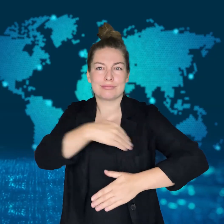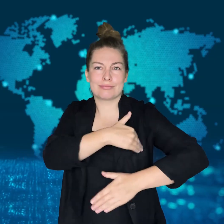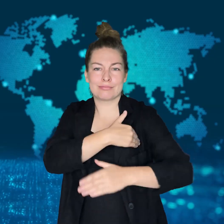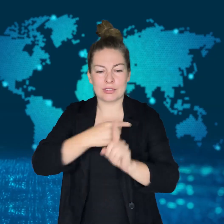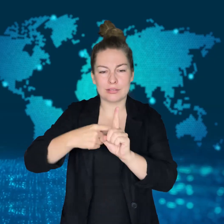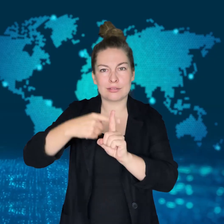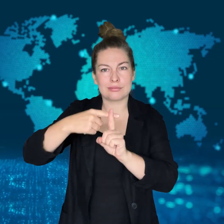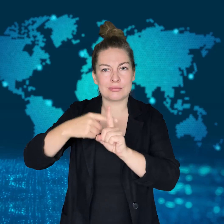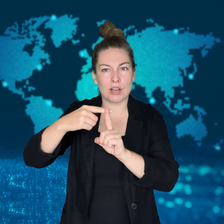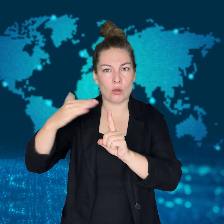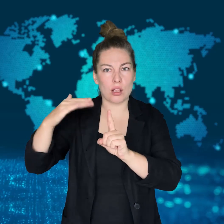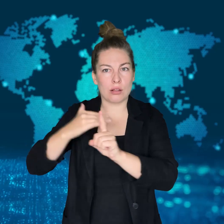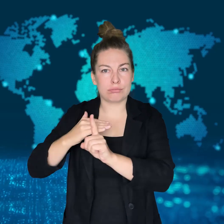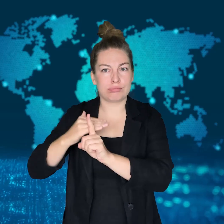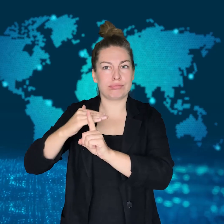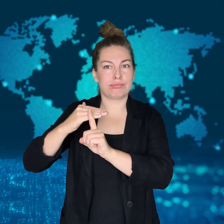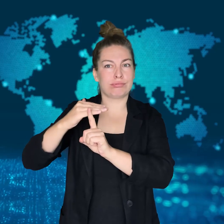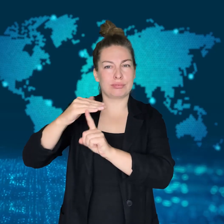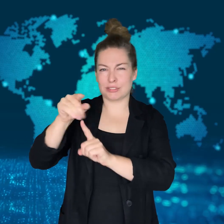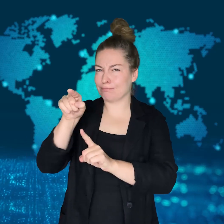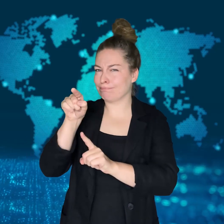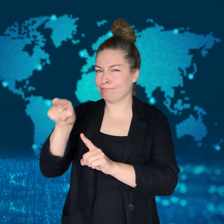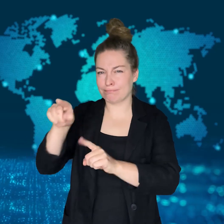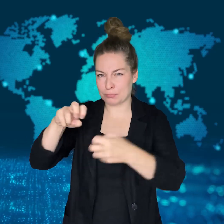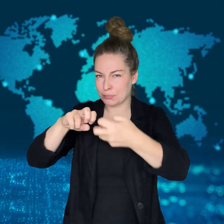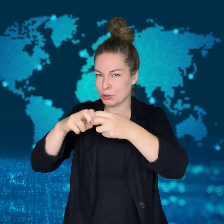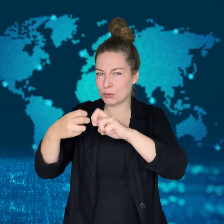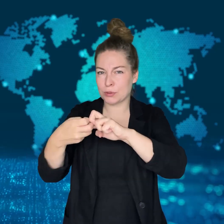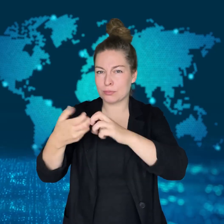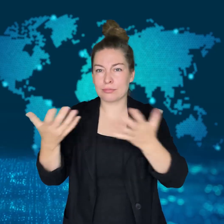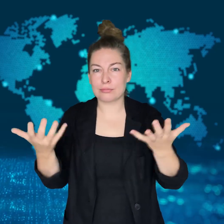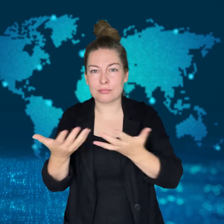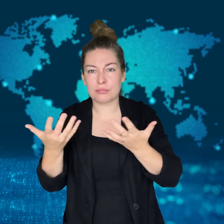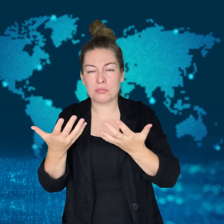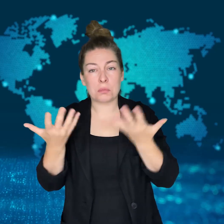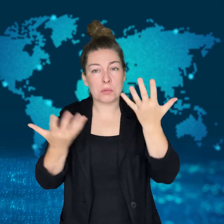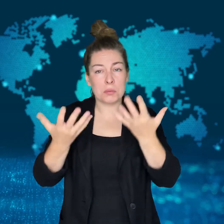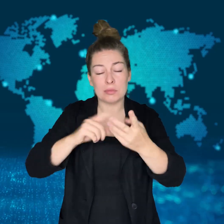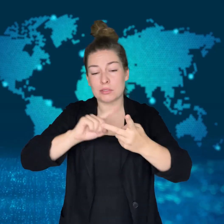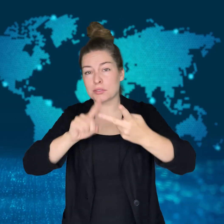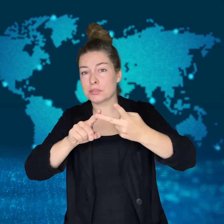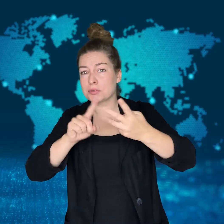Aquatic mammal experts and veterinarians have been